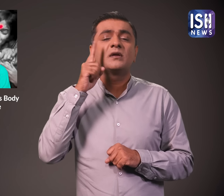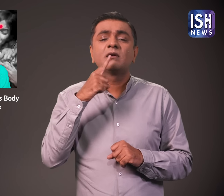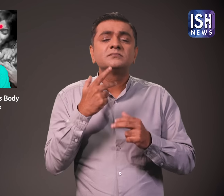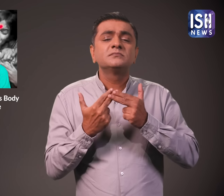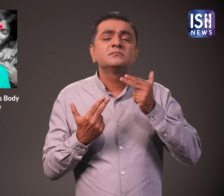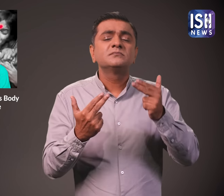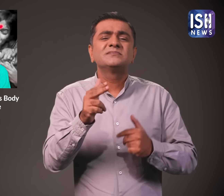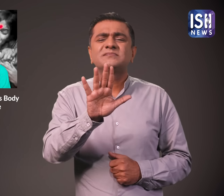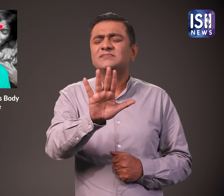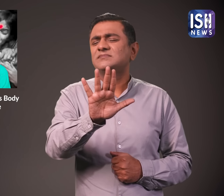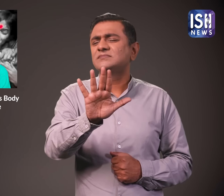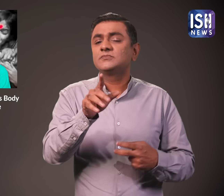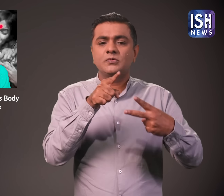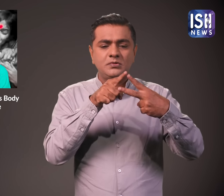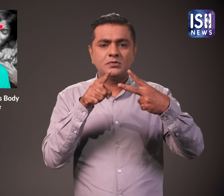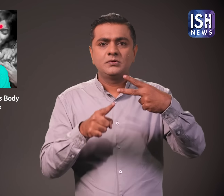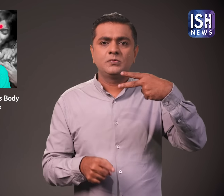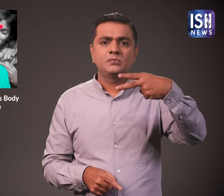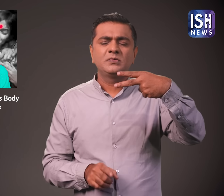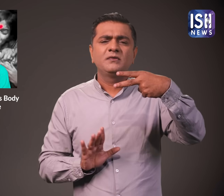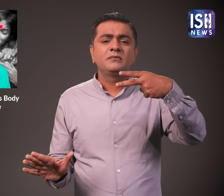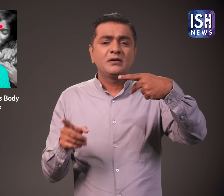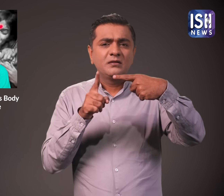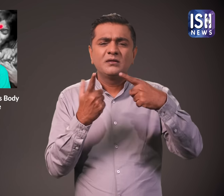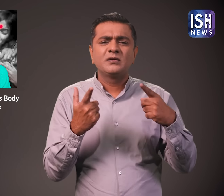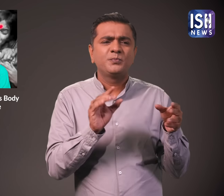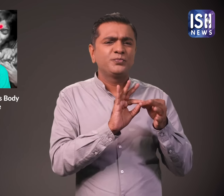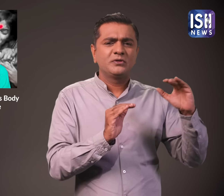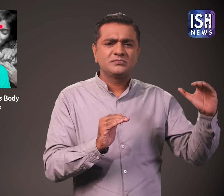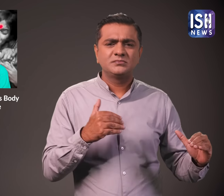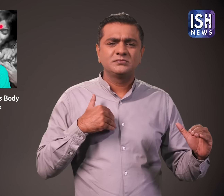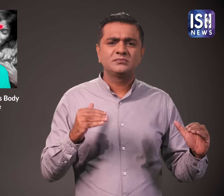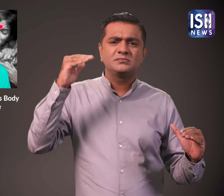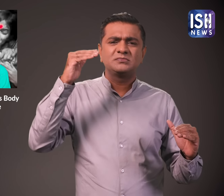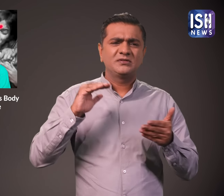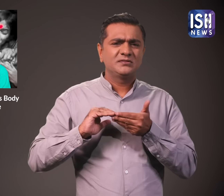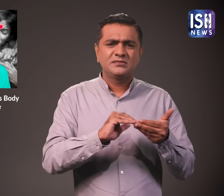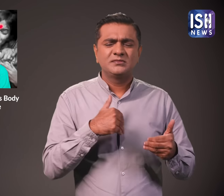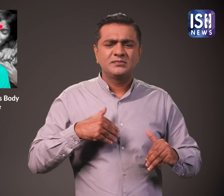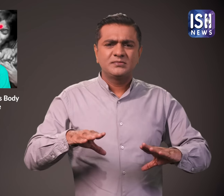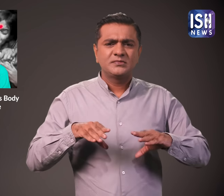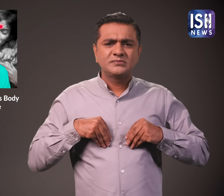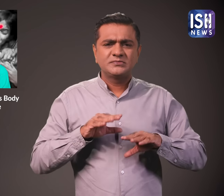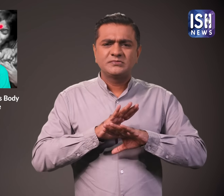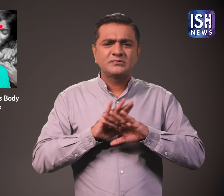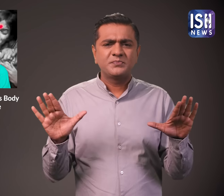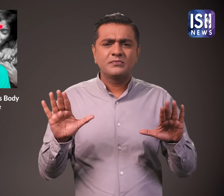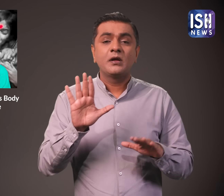The father shared his ordeal saying he had two main issues. First, he was from a lower caste and a Buddhist. The marriage was not acceptable.